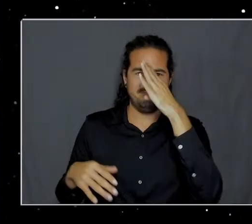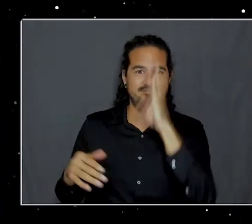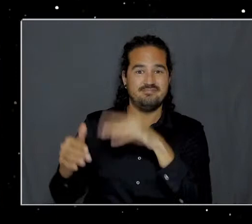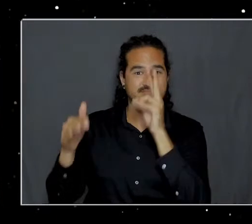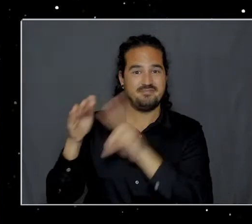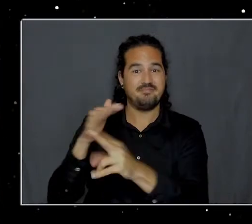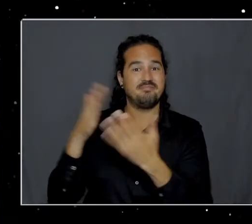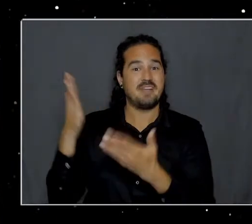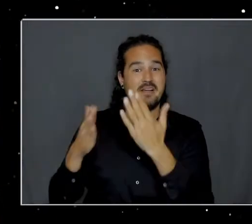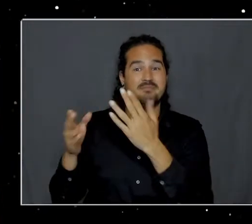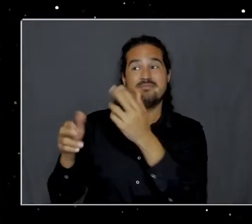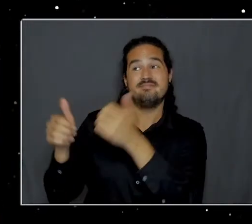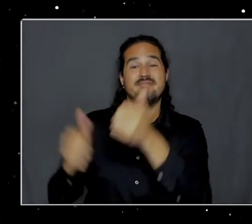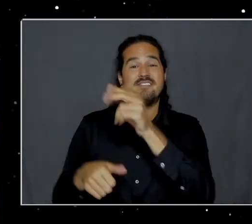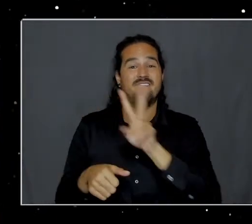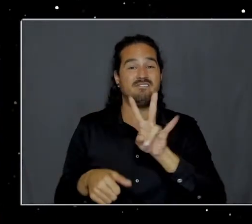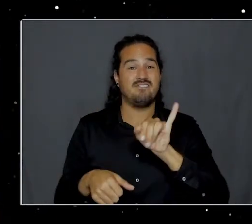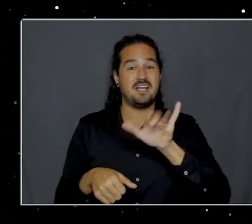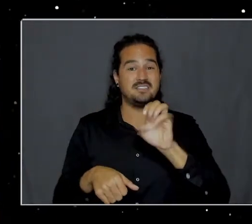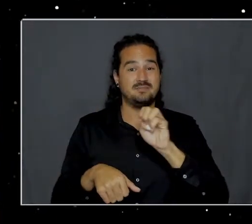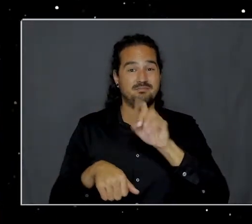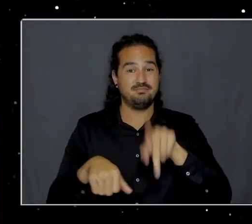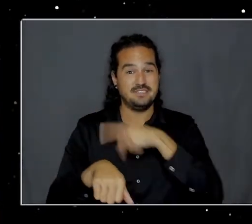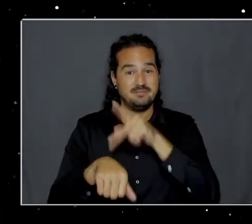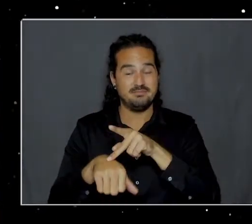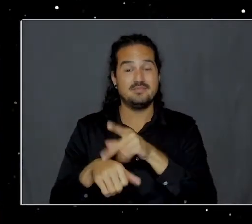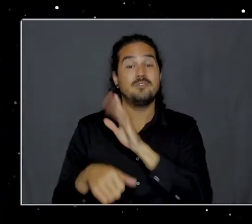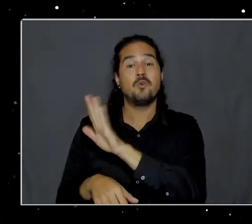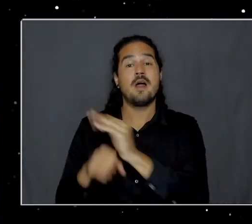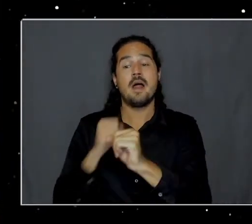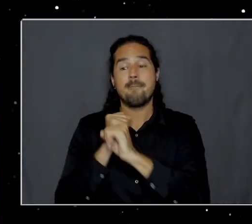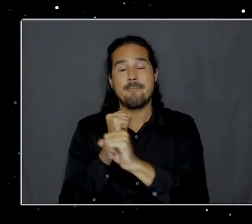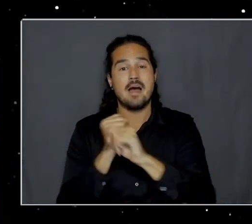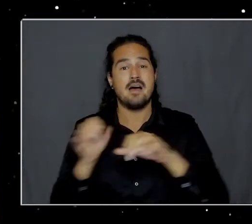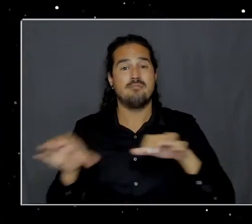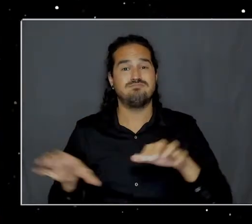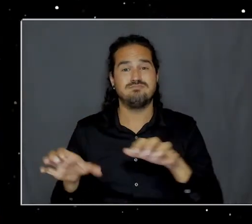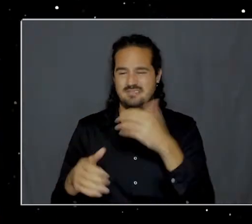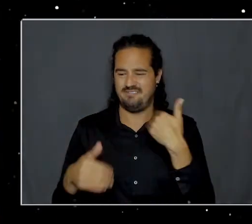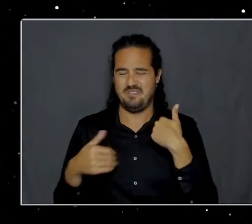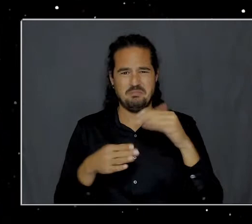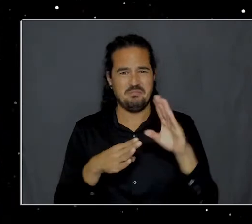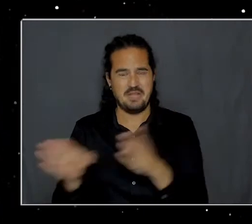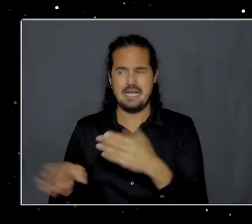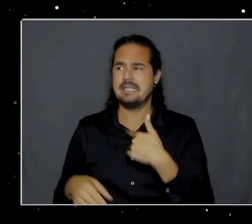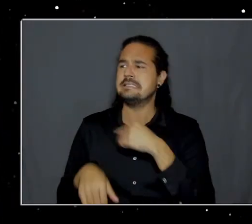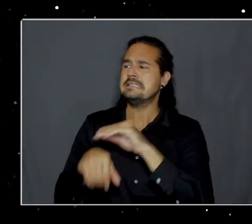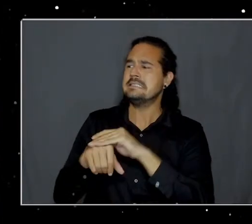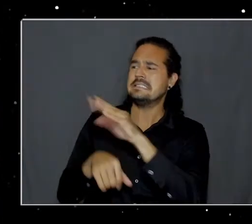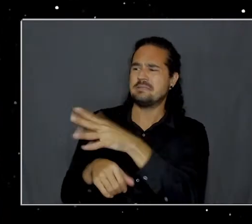SHE HAD THE CAMPAIGN FULLY PLANNED AND ALL I COULD THINK OF TO SUGGEST WAS, "MAKE SURE YOU DOCUMENT EVERY STEP ALONG THE WAY."